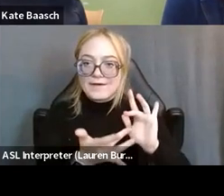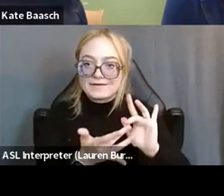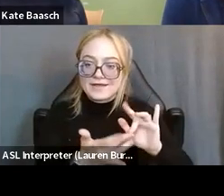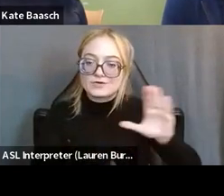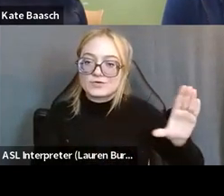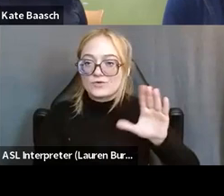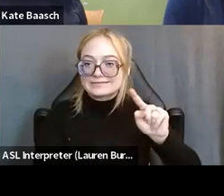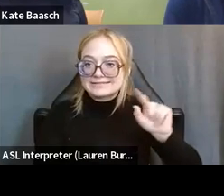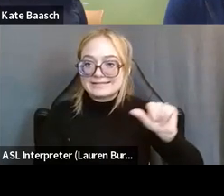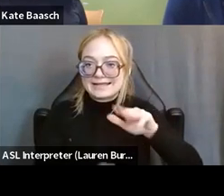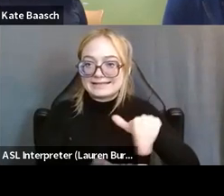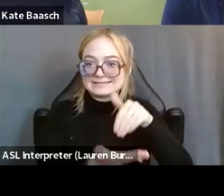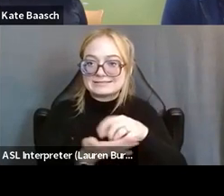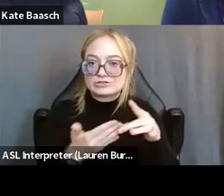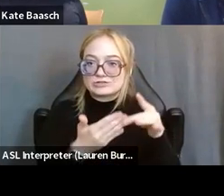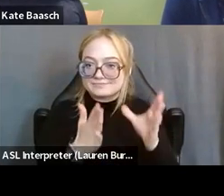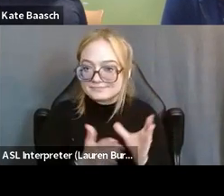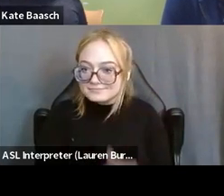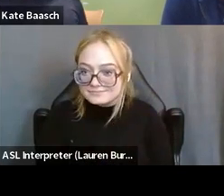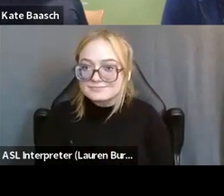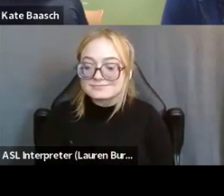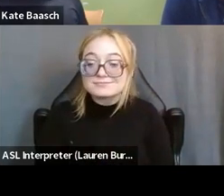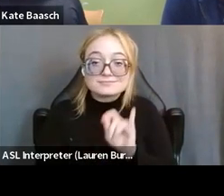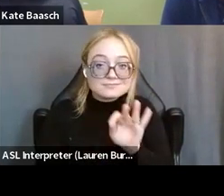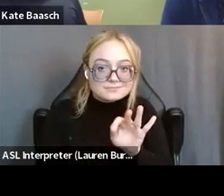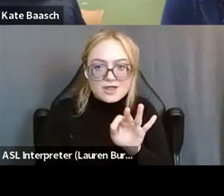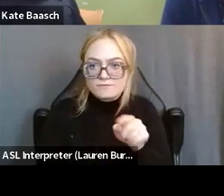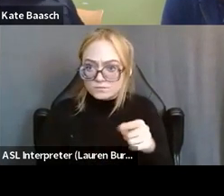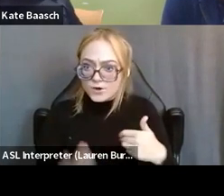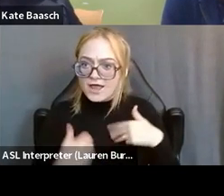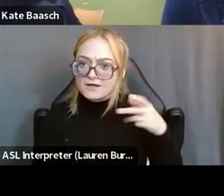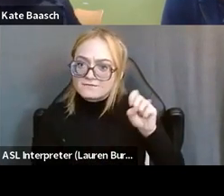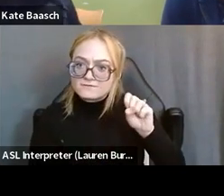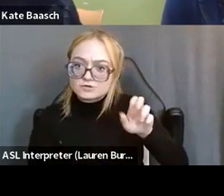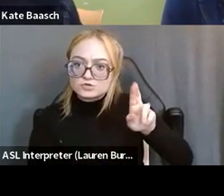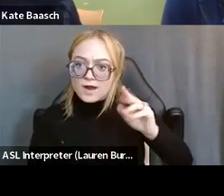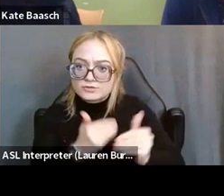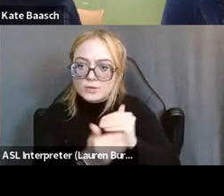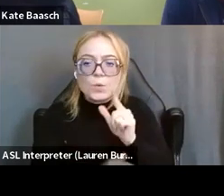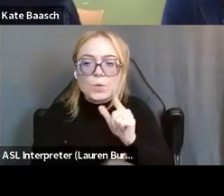who can help you find out if you have a SOAR procedure in your area, who your DDS contact is,